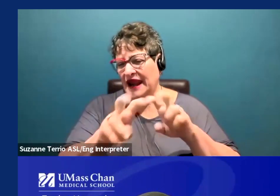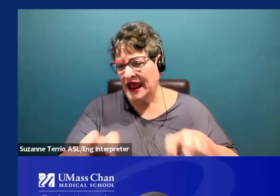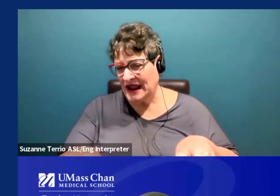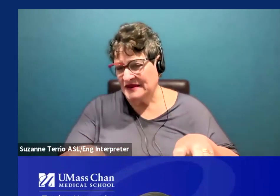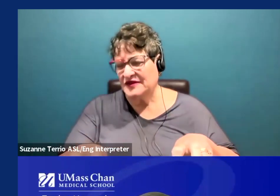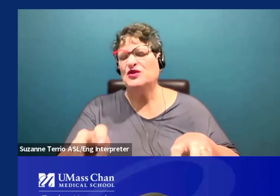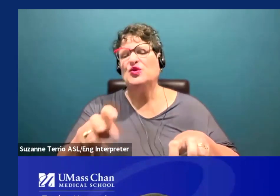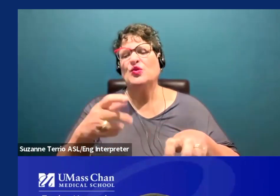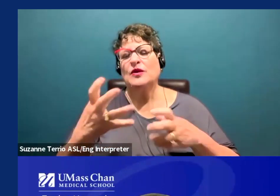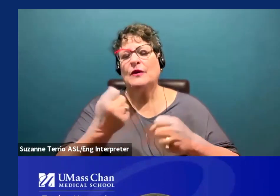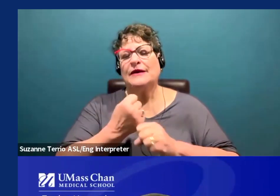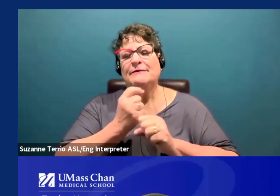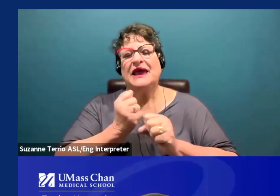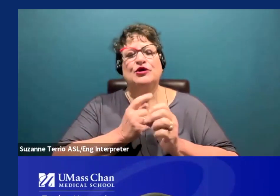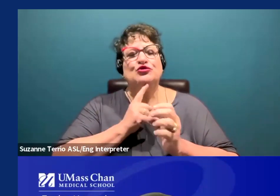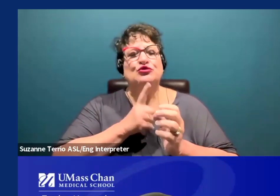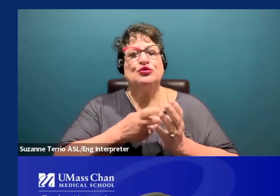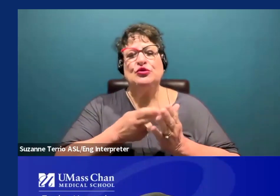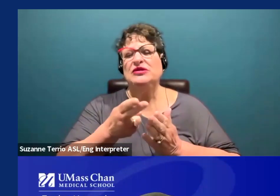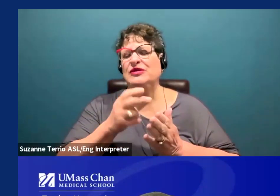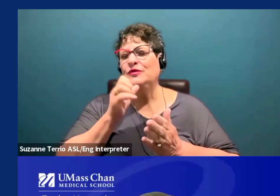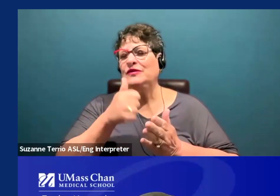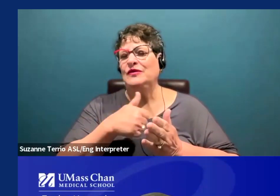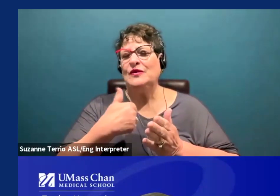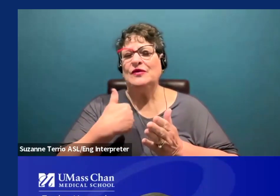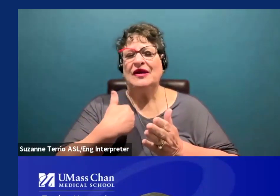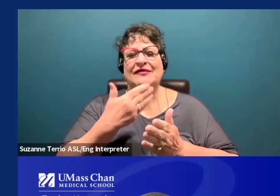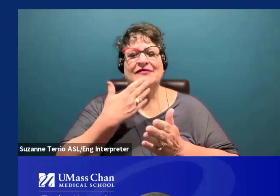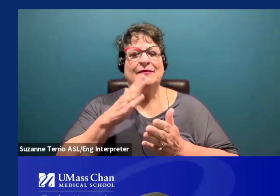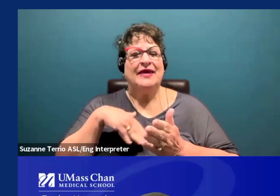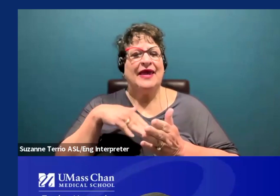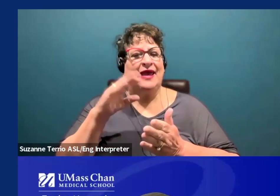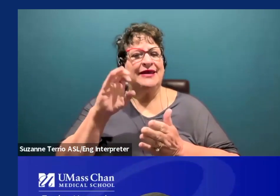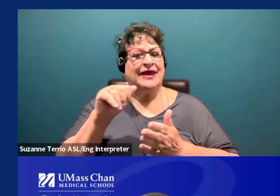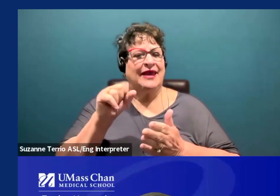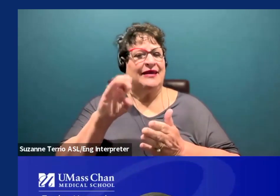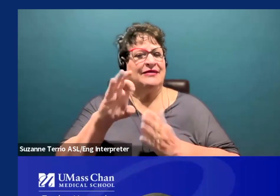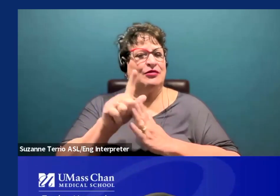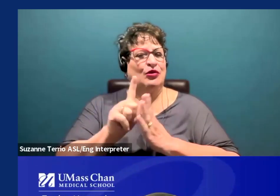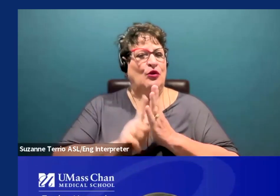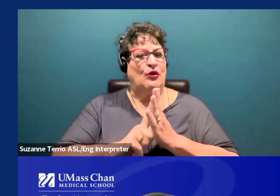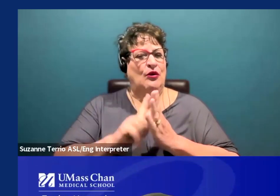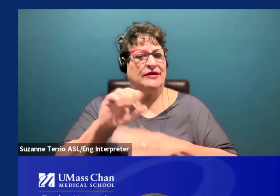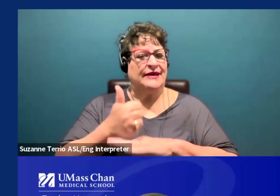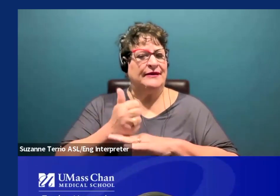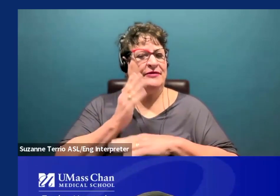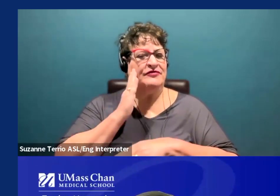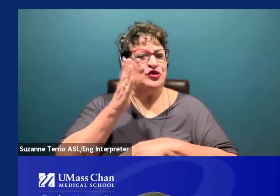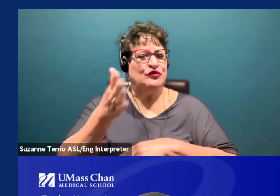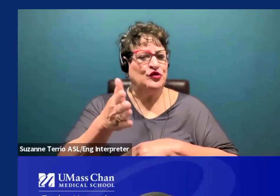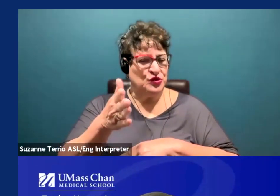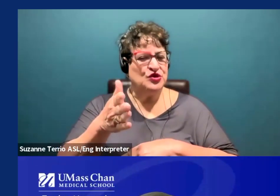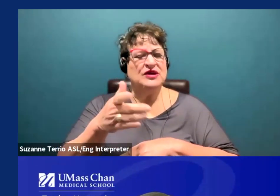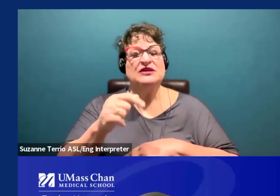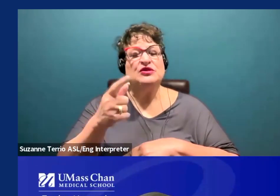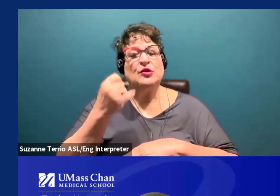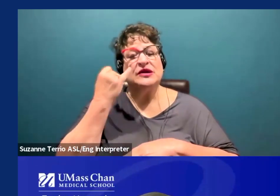don't create bad case law in the future. So if you want to reach out and we can share the brief bank, tell us briefly what's going on with your parent.